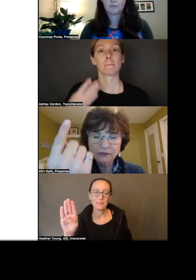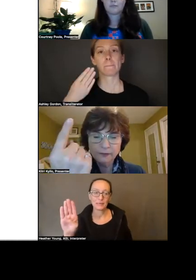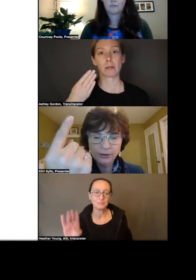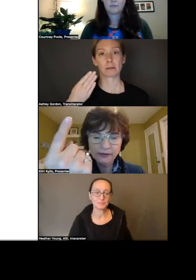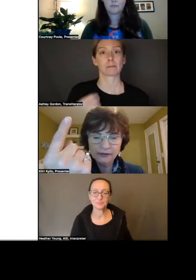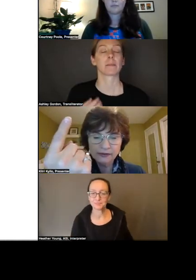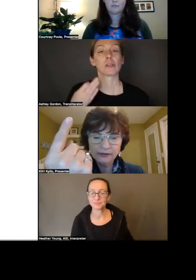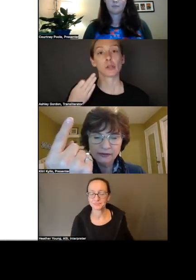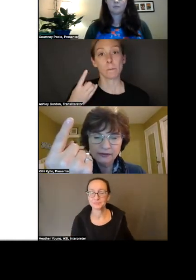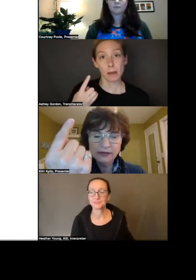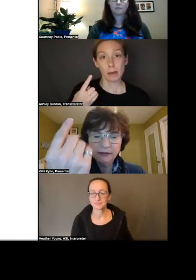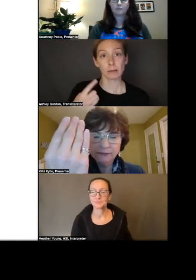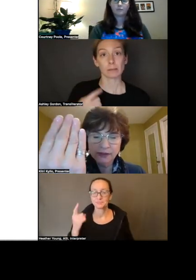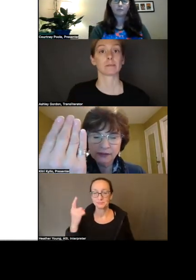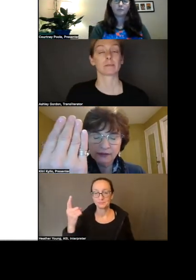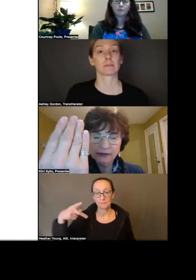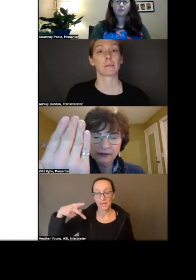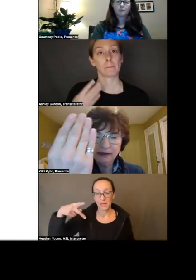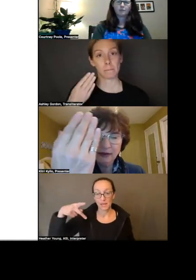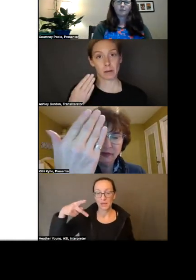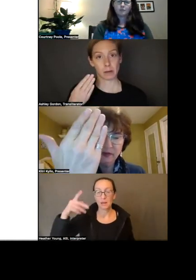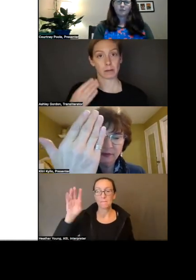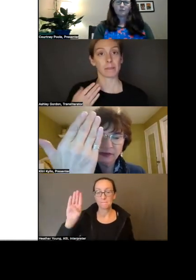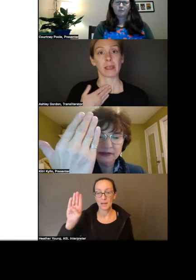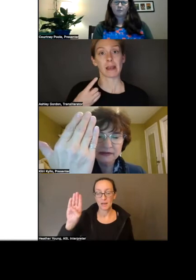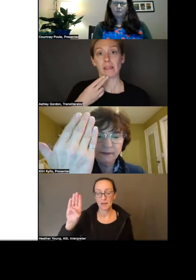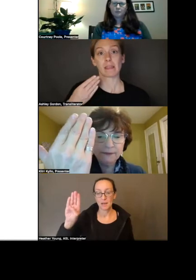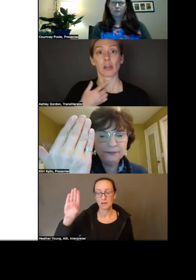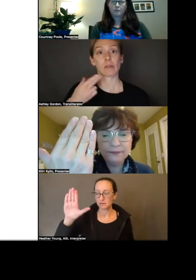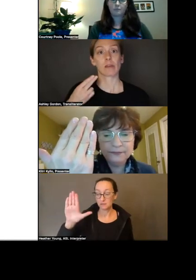So puh, buh, and then with the thumb out is mmm, mmm.